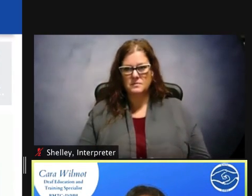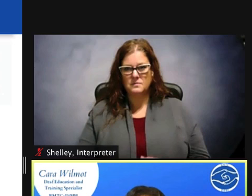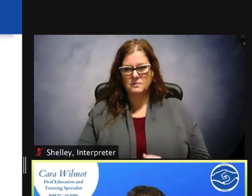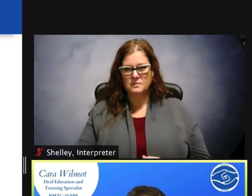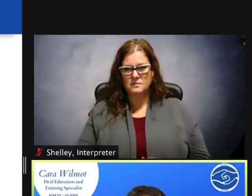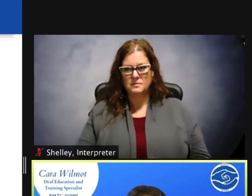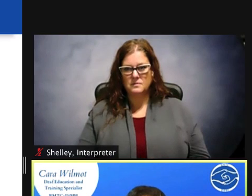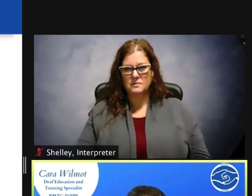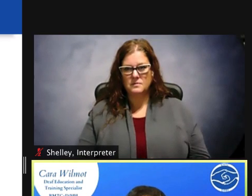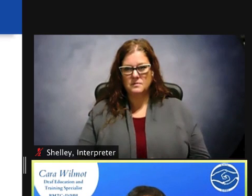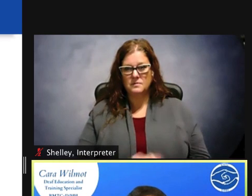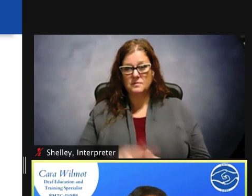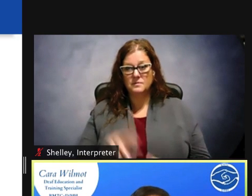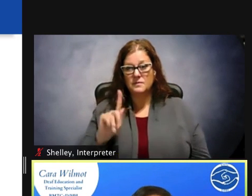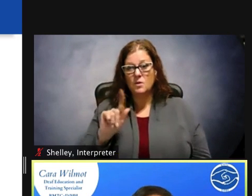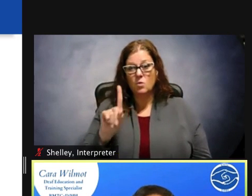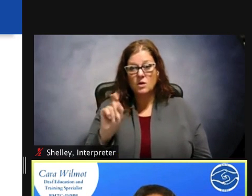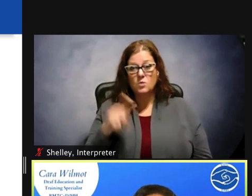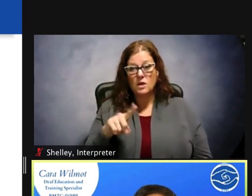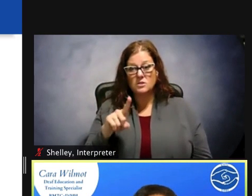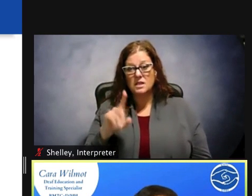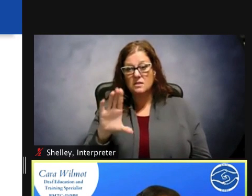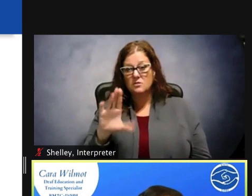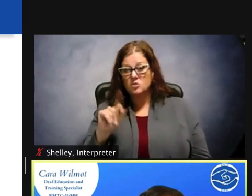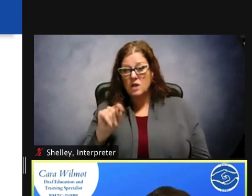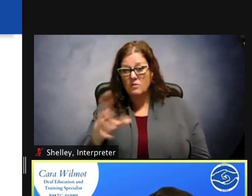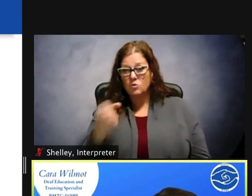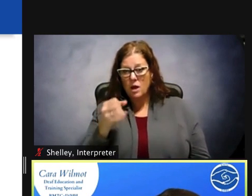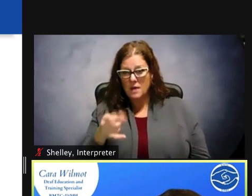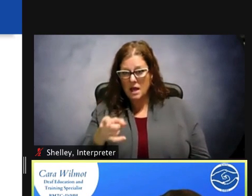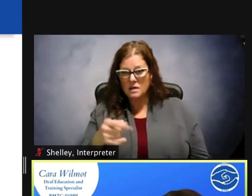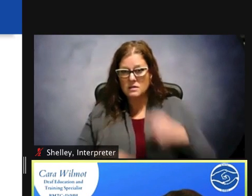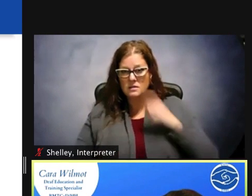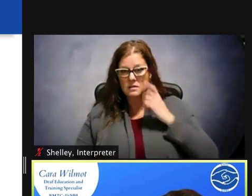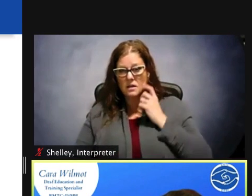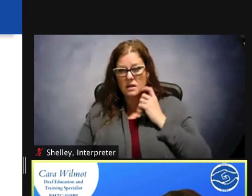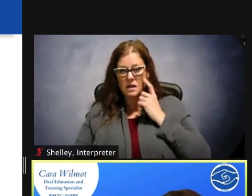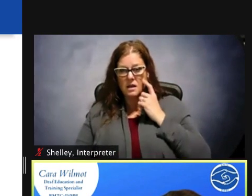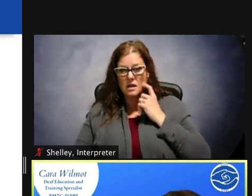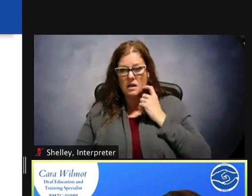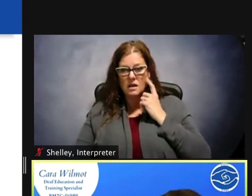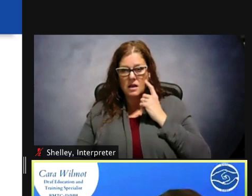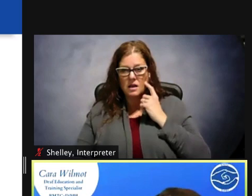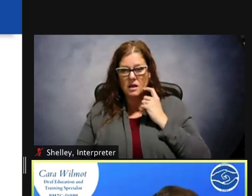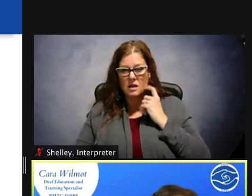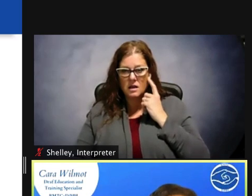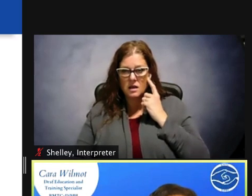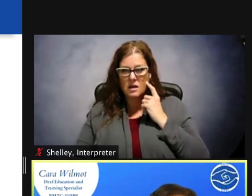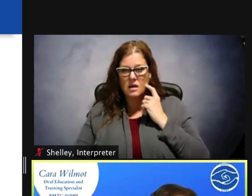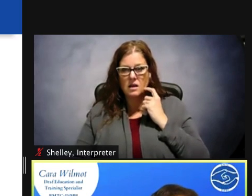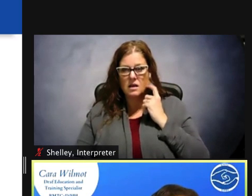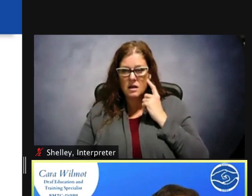Cara there's one question in the chat if you want to grab it. Question in the chat... Oh. So,